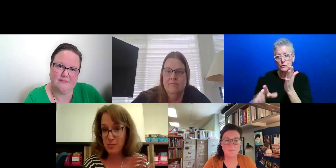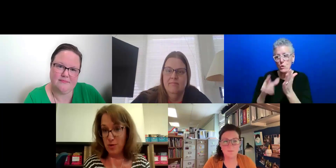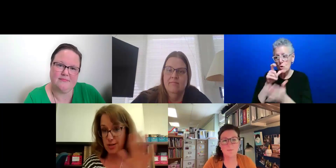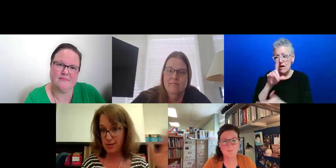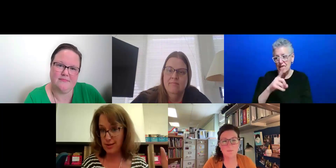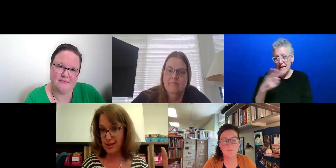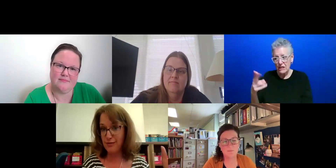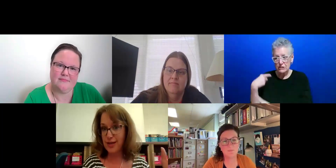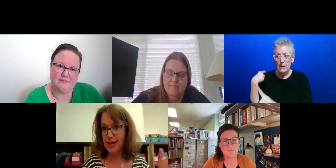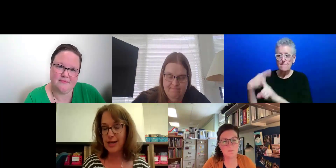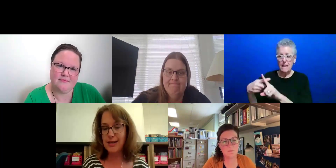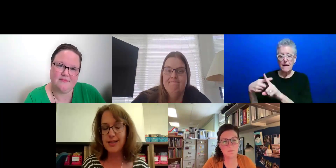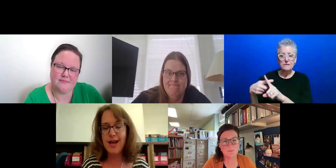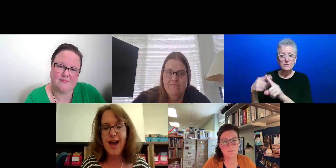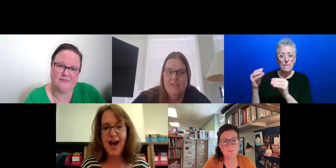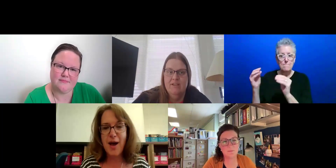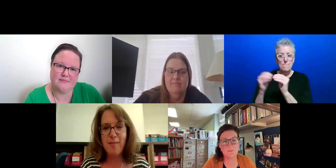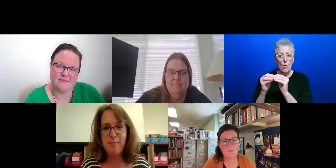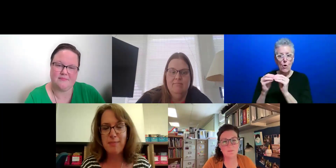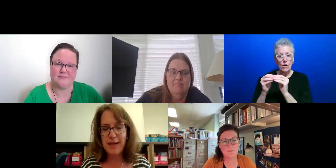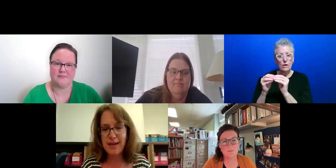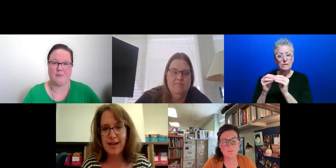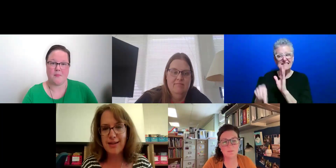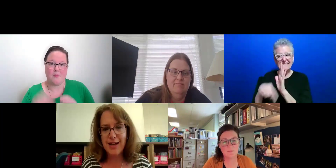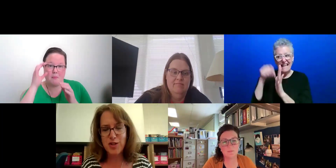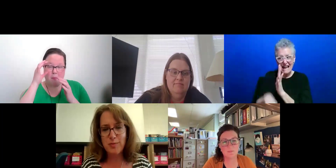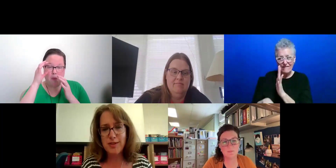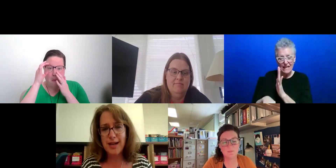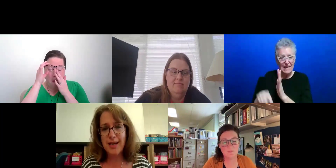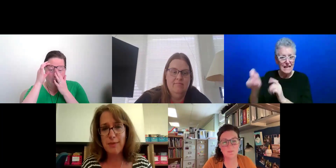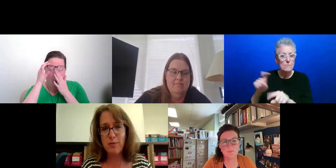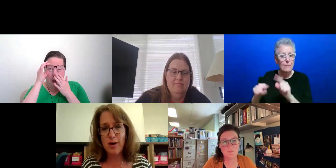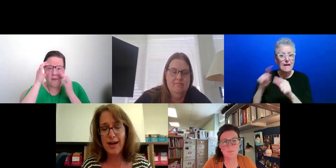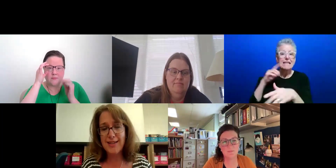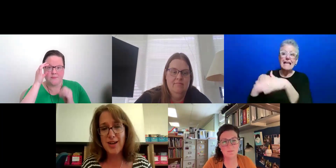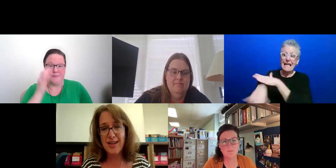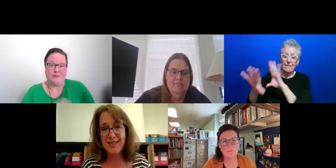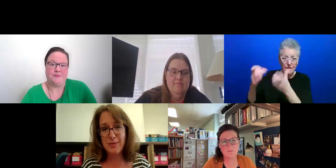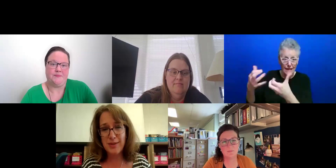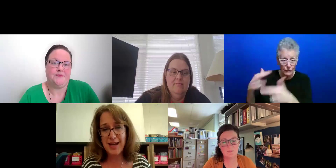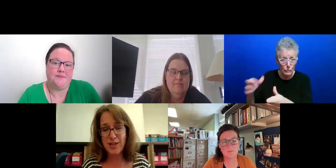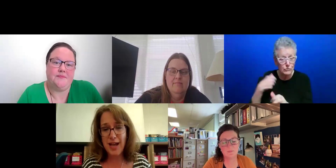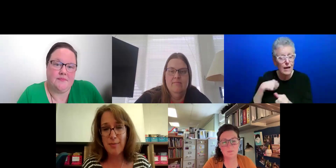the more significant needs, but being in that classroom so that I can be more hands on and see what's actually